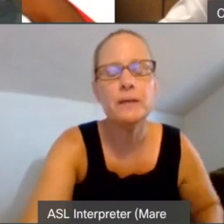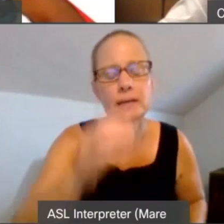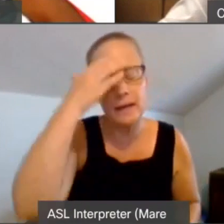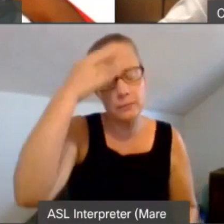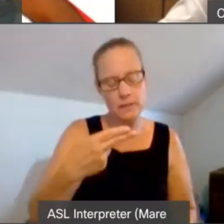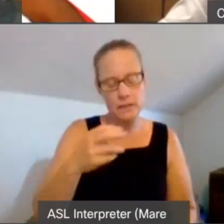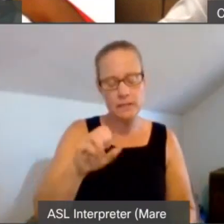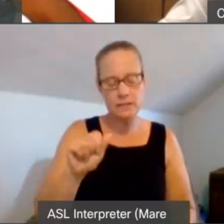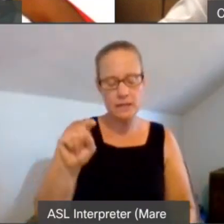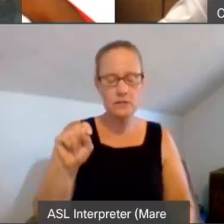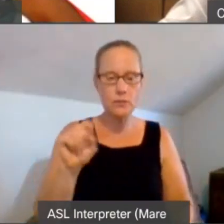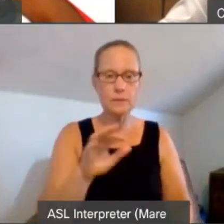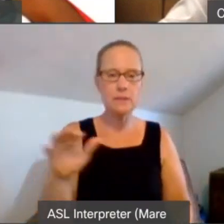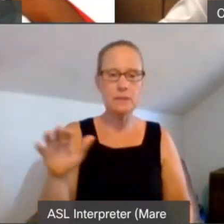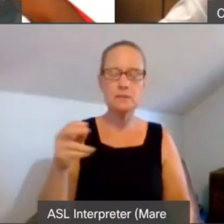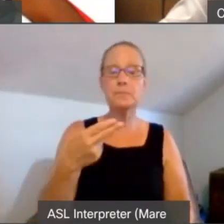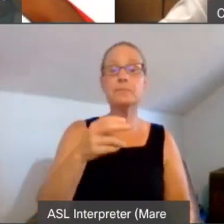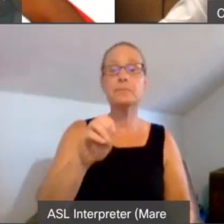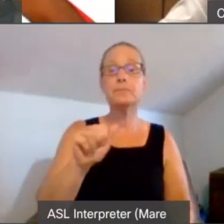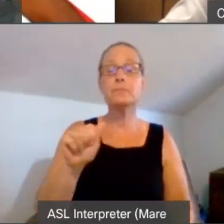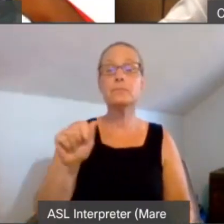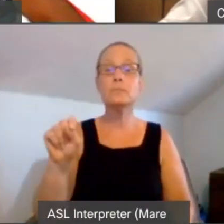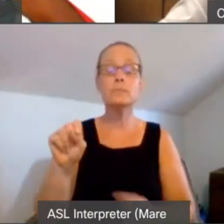[Amelia] I'm sorry could you repeat that, what HEAT stands for please?